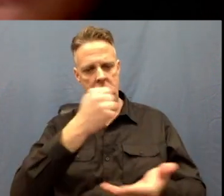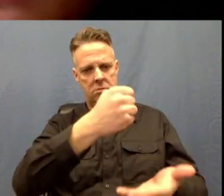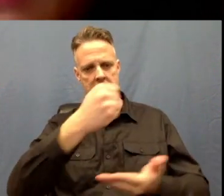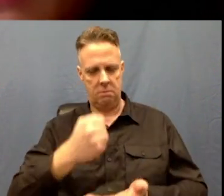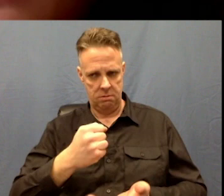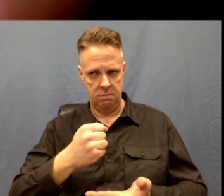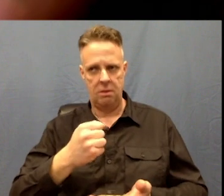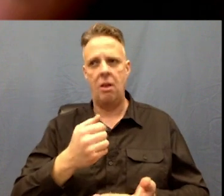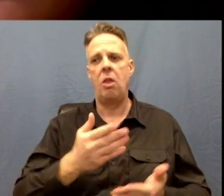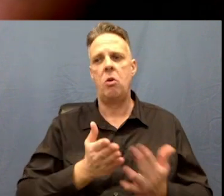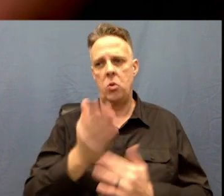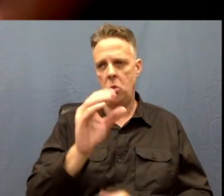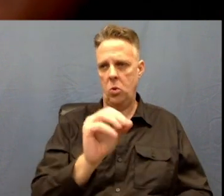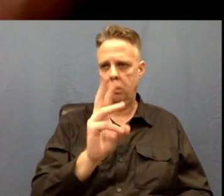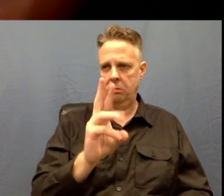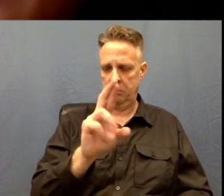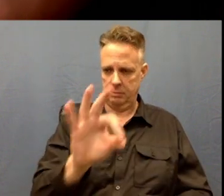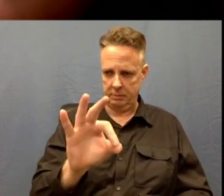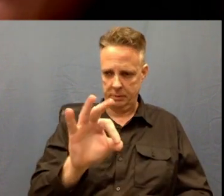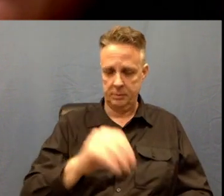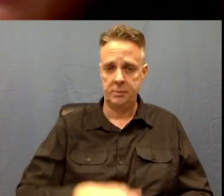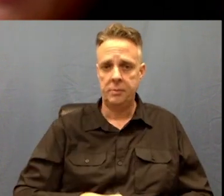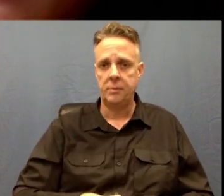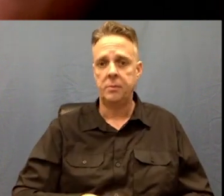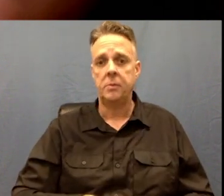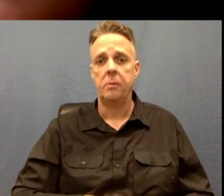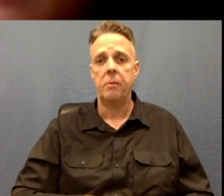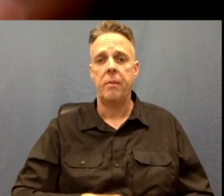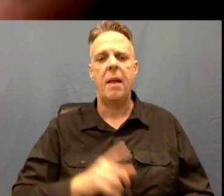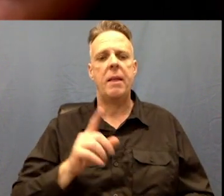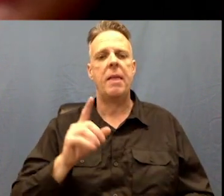OF THE OREGON WORKER RELIEF FUND. OUR RECIPIENTS WILL ACTUALLY